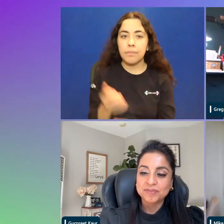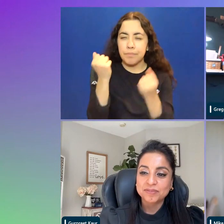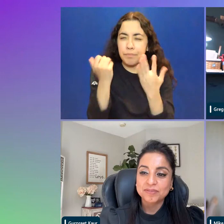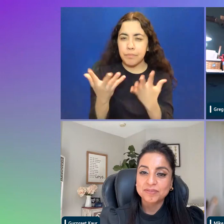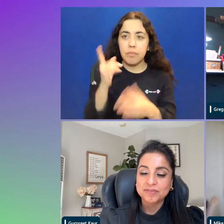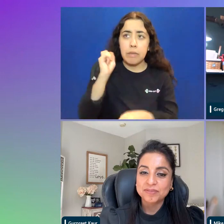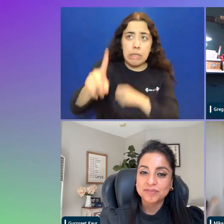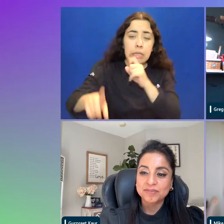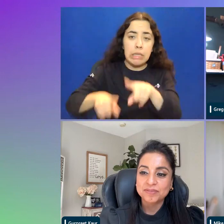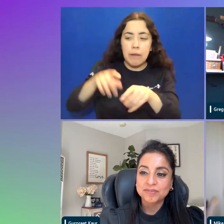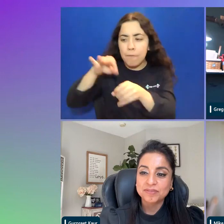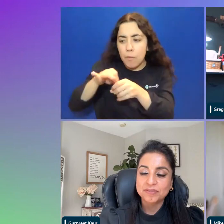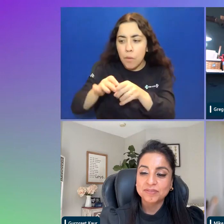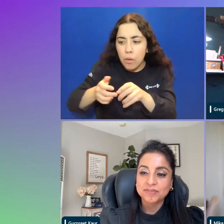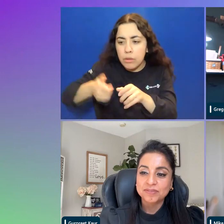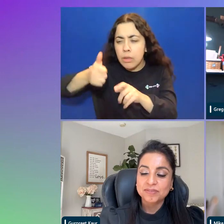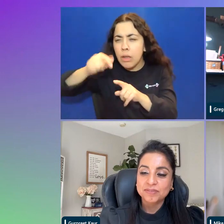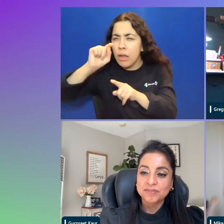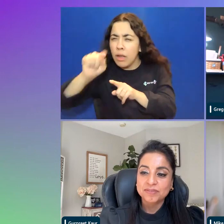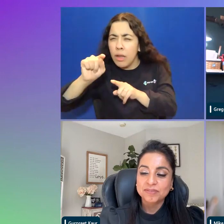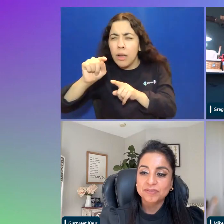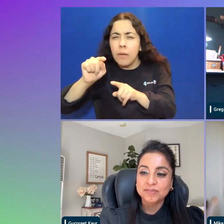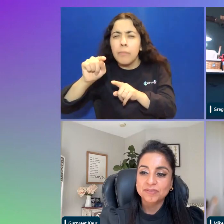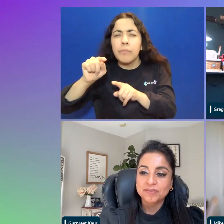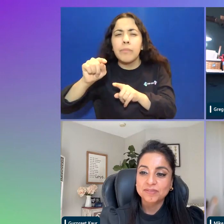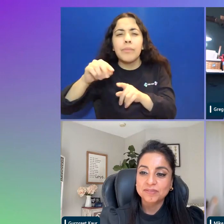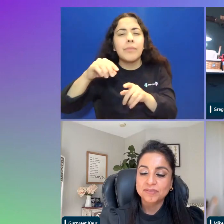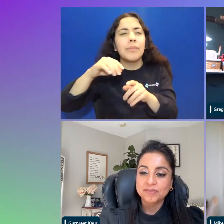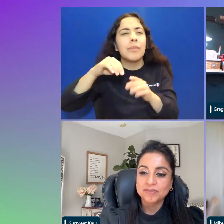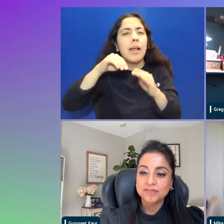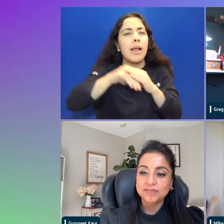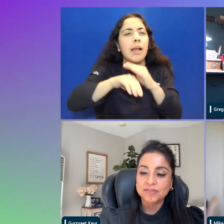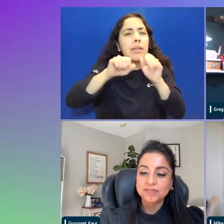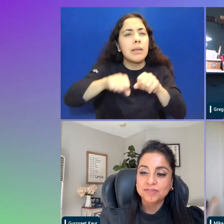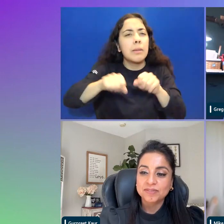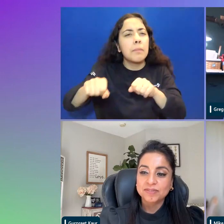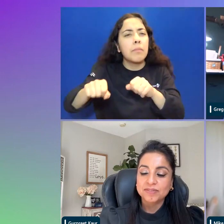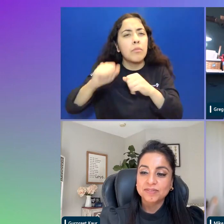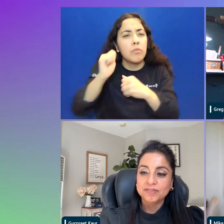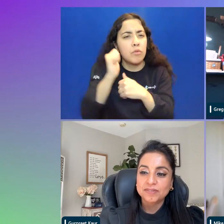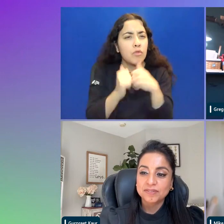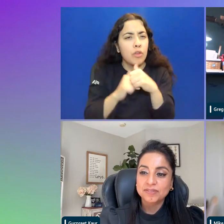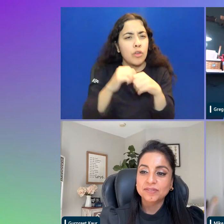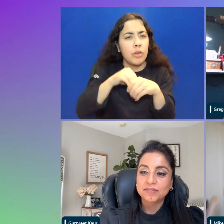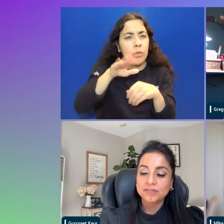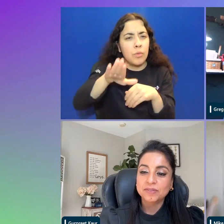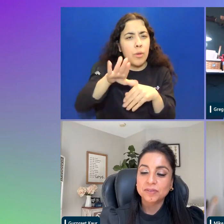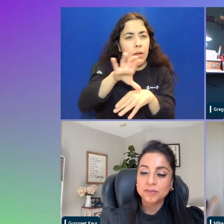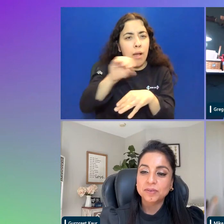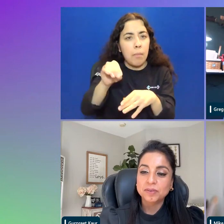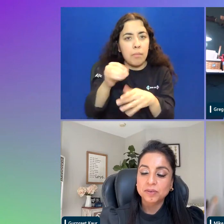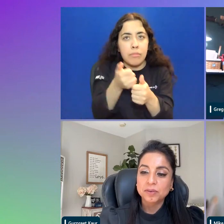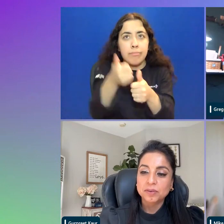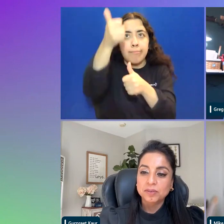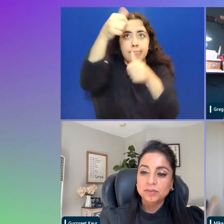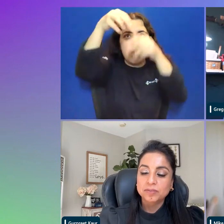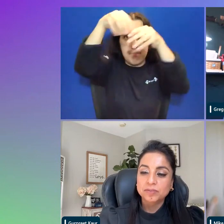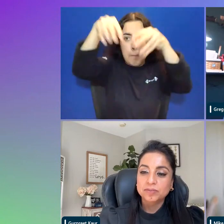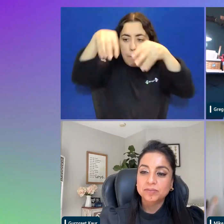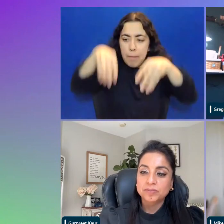and upvotes about what accessibility structure looks like in each of your companies. Um, how are you doing it? What's